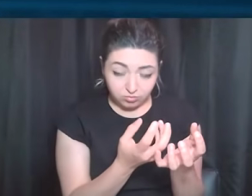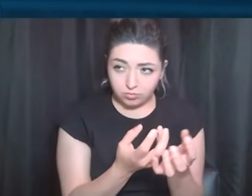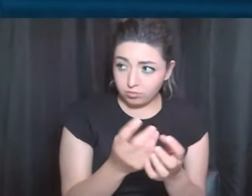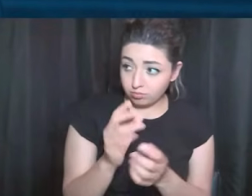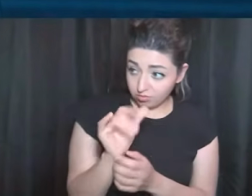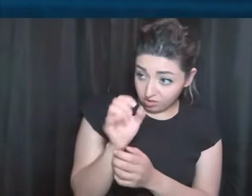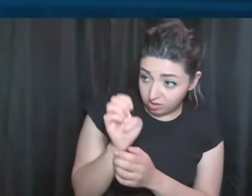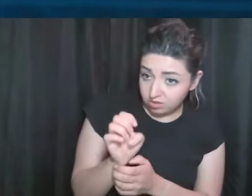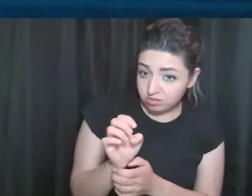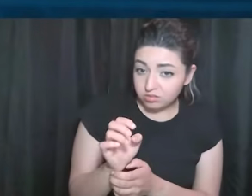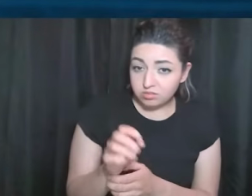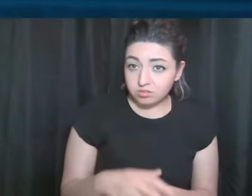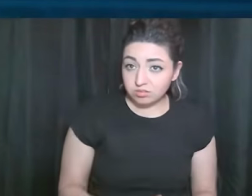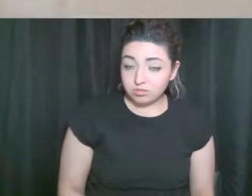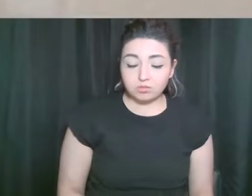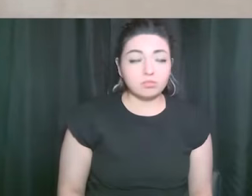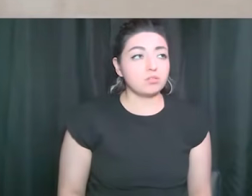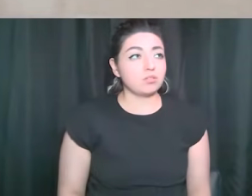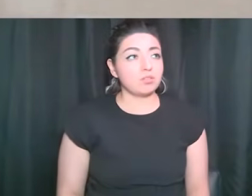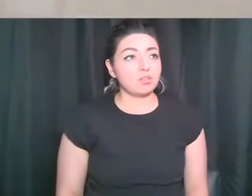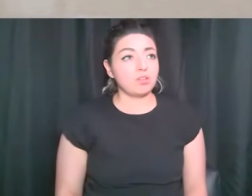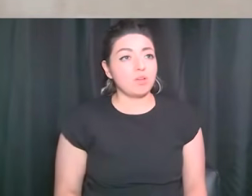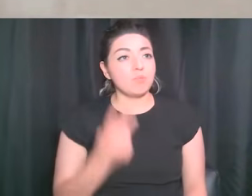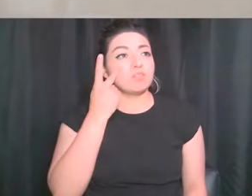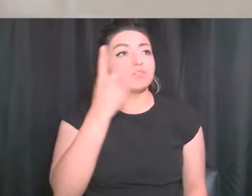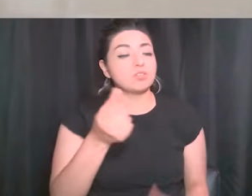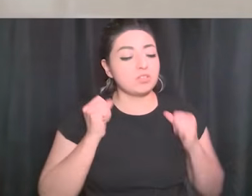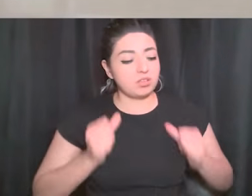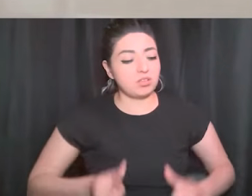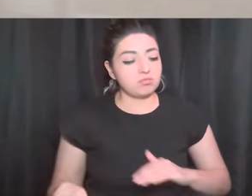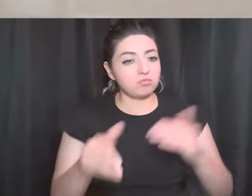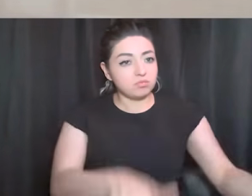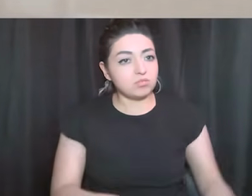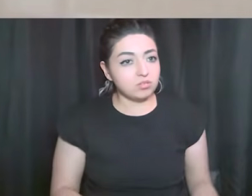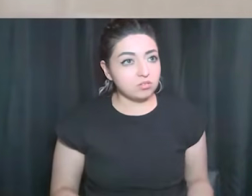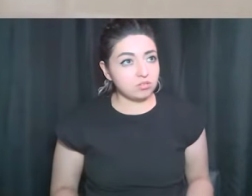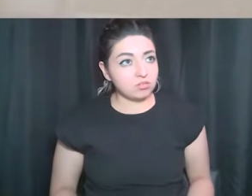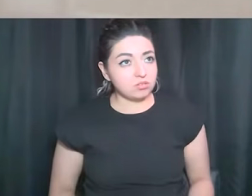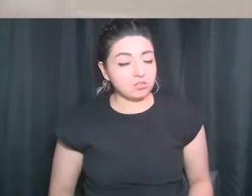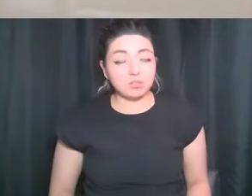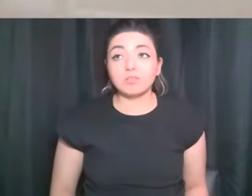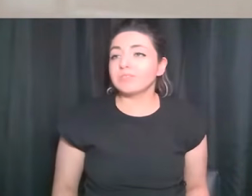You wanna talk about it? About the case? About seeing one of your people torn to pieces.